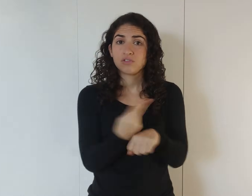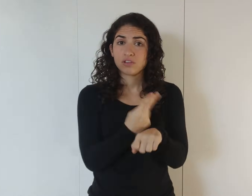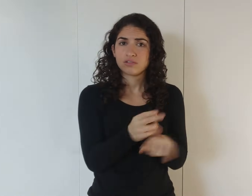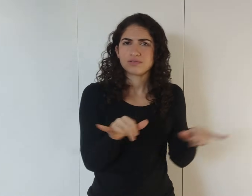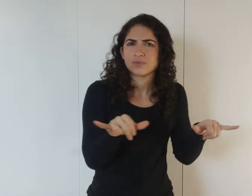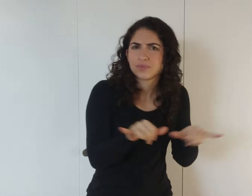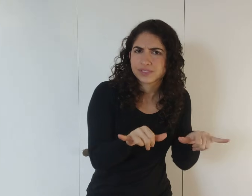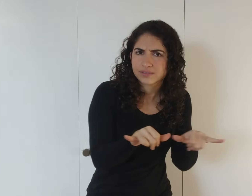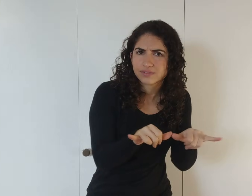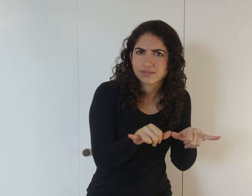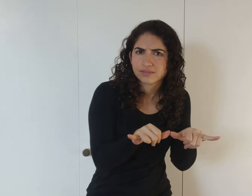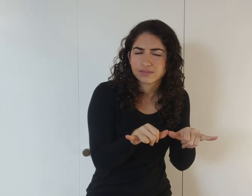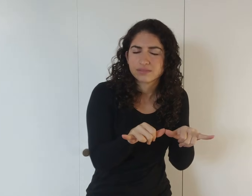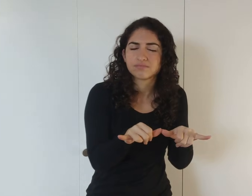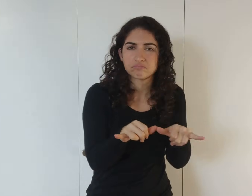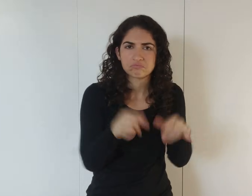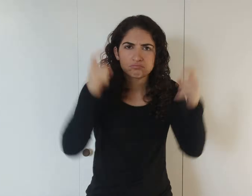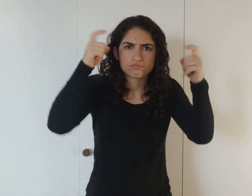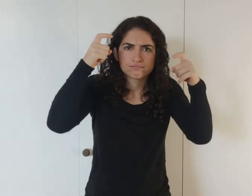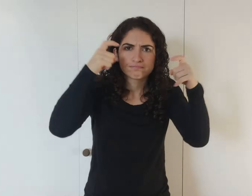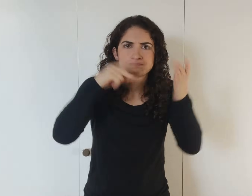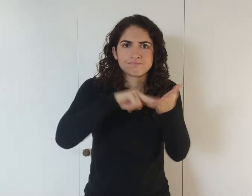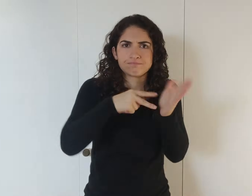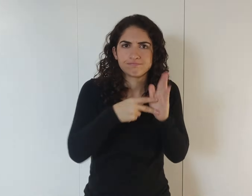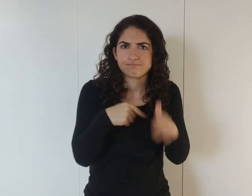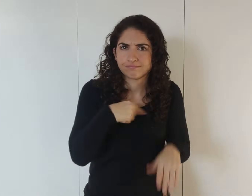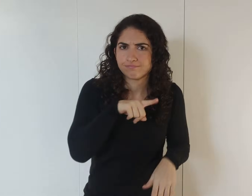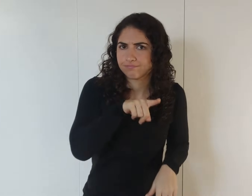And you can use this sign: "What size?" with the eyebrows down,